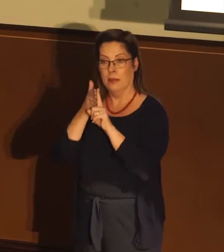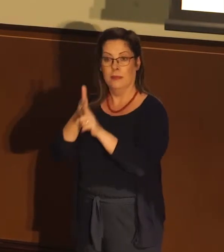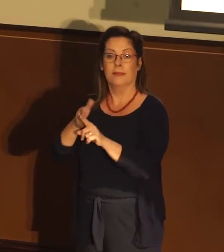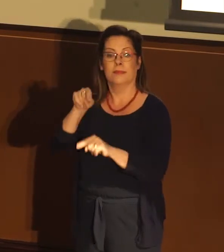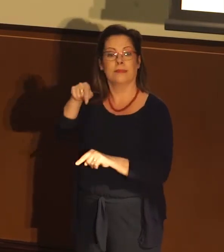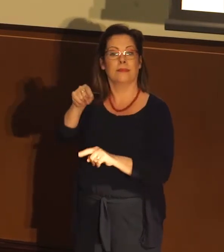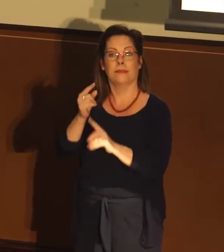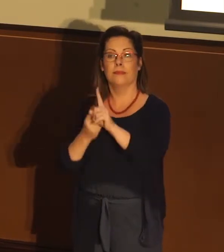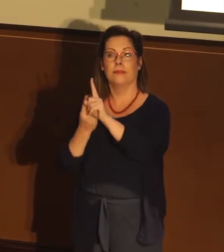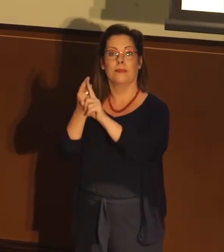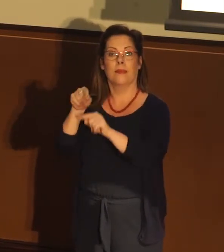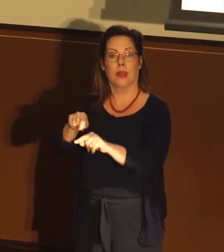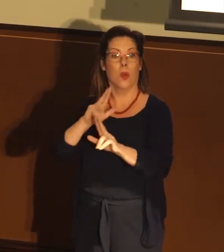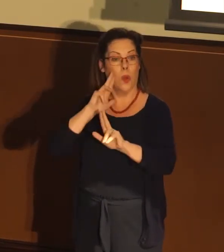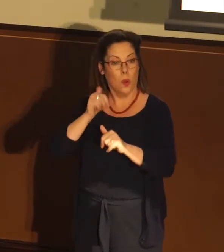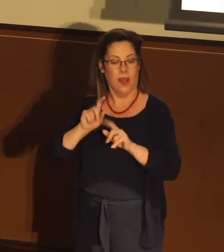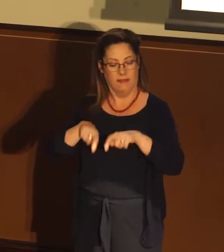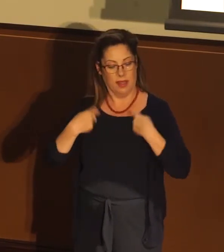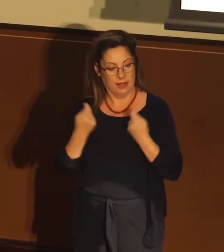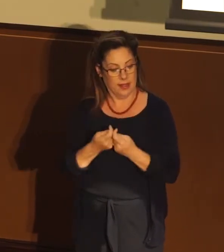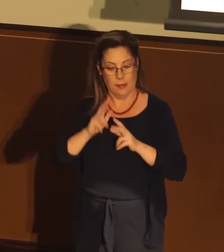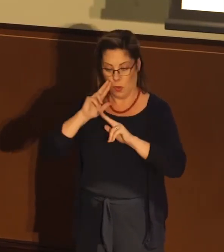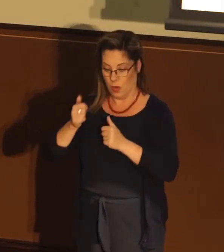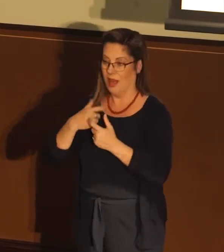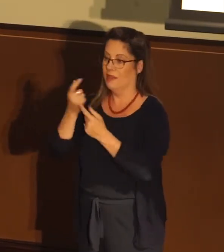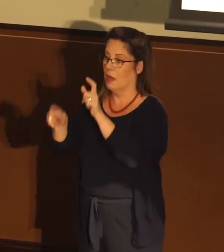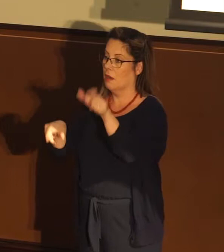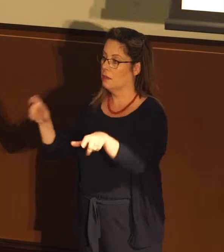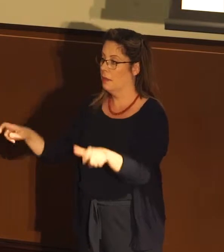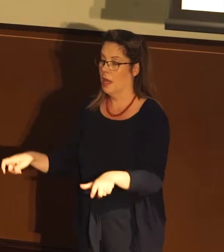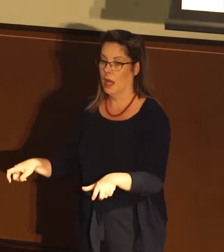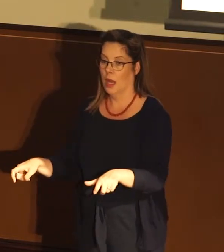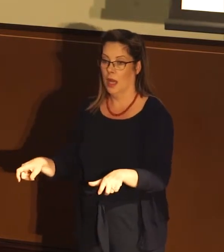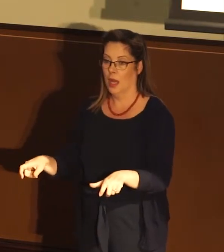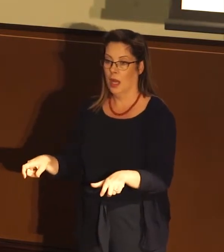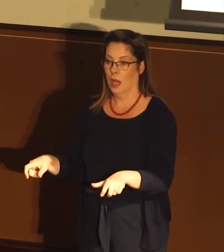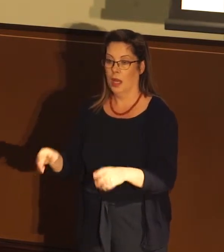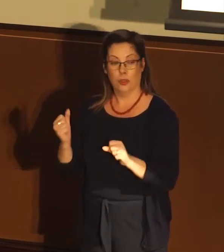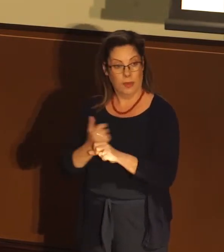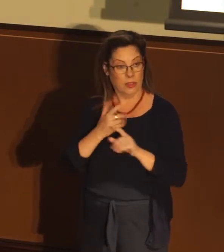And that is, looking after our team and our stores to make sure that their journey is a happy one.